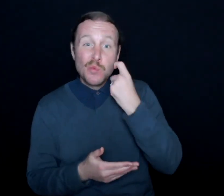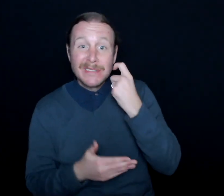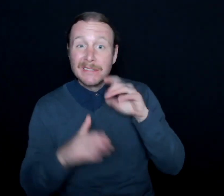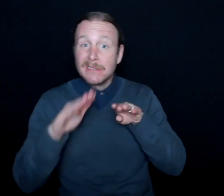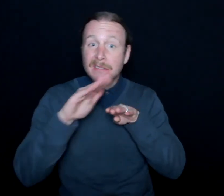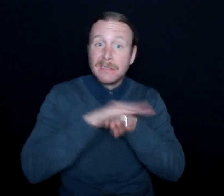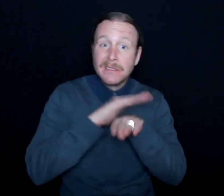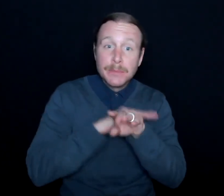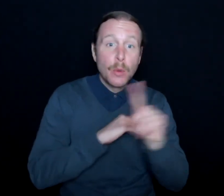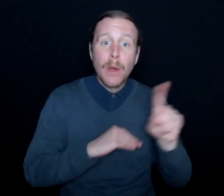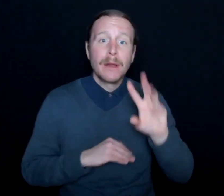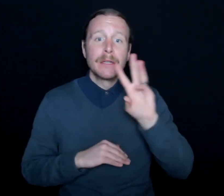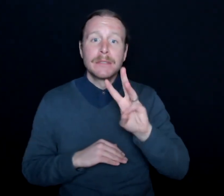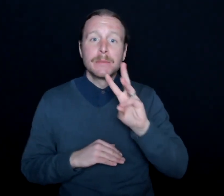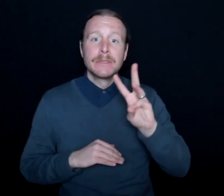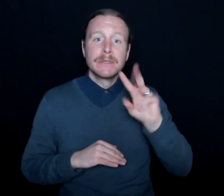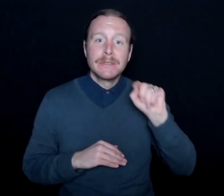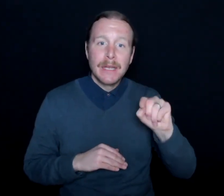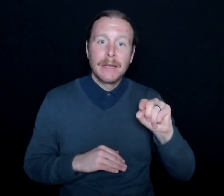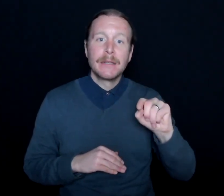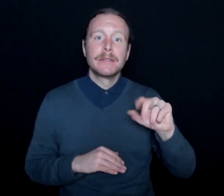visit www.3playmedia.c om/alliedpodcast.